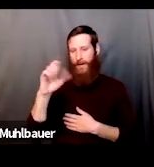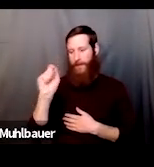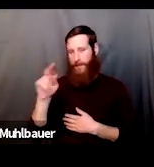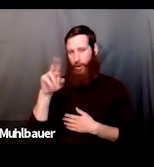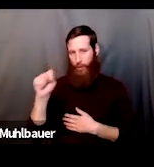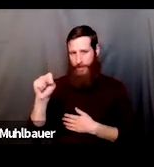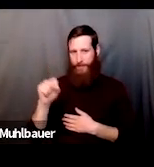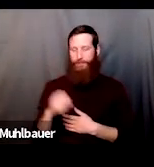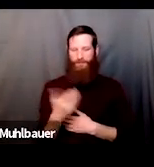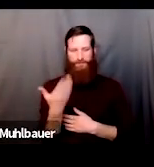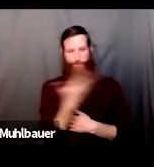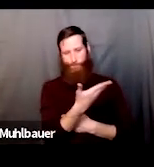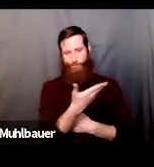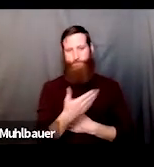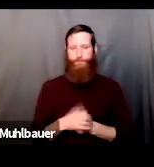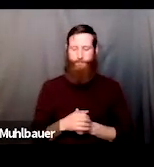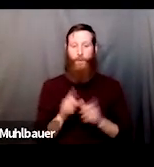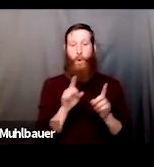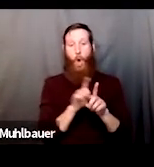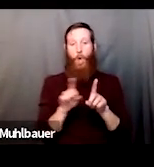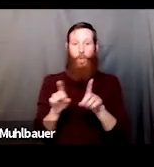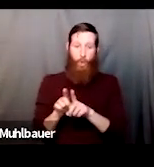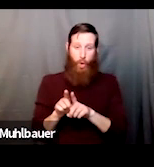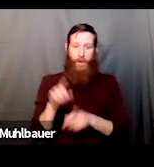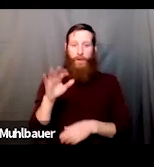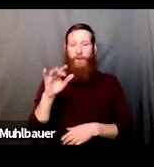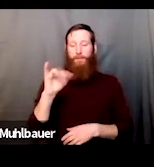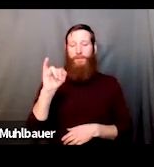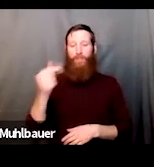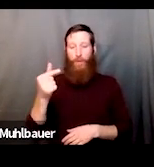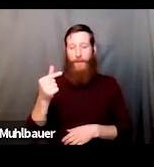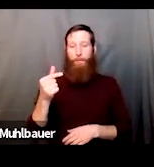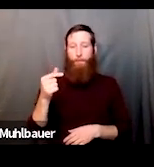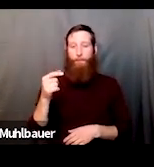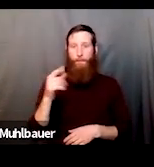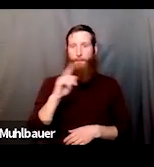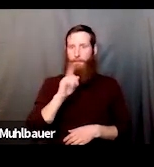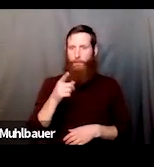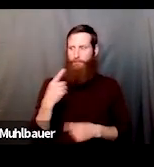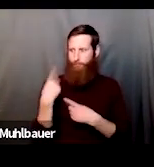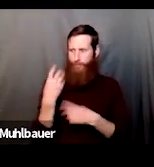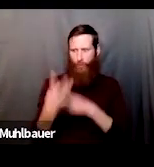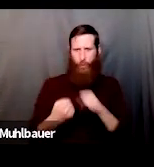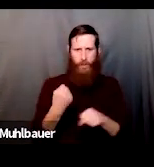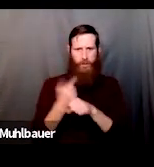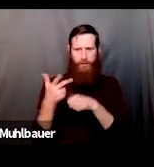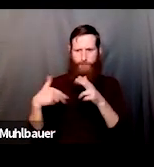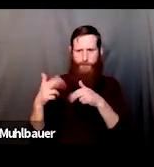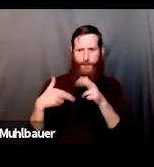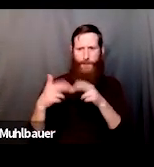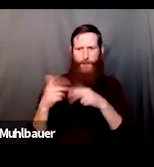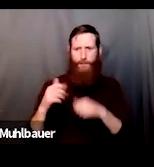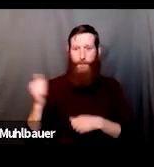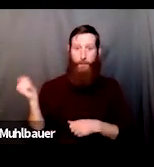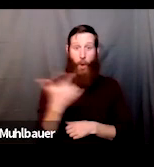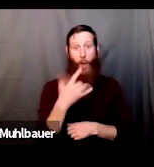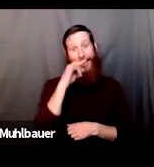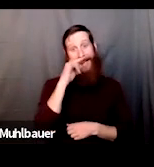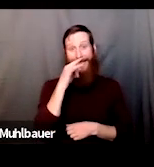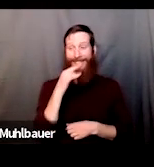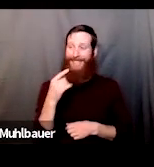NWAC's Instagram page has been really "built out" of the last couple of years as all the kids would be saying it is lit these days and is @nwacus